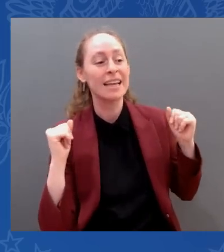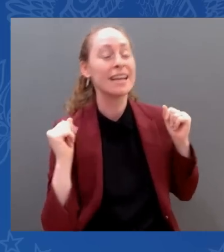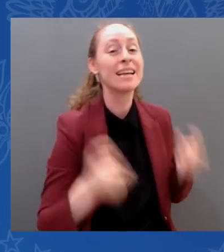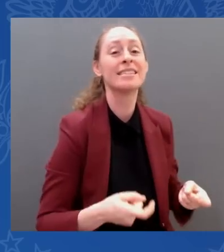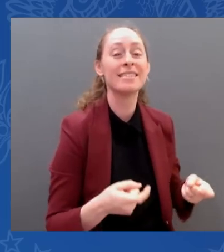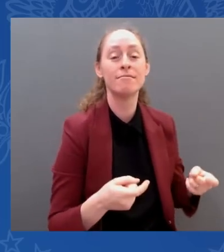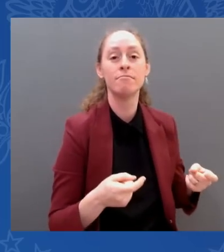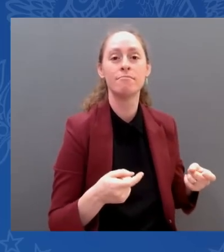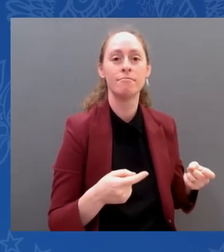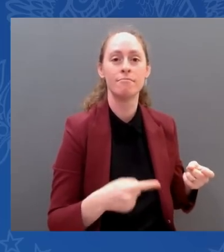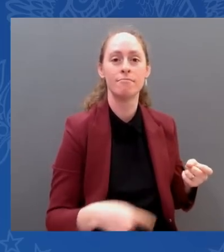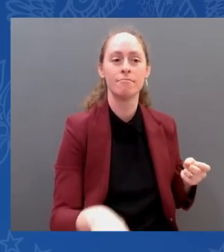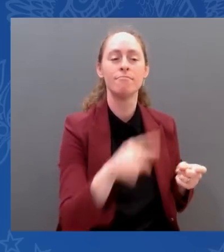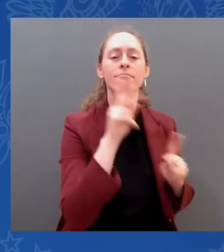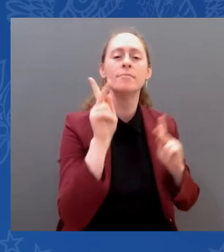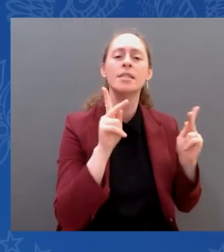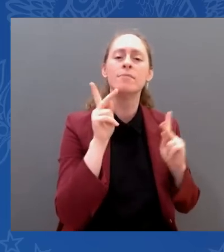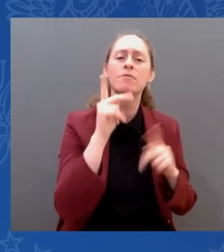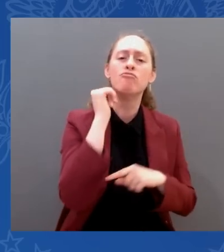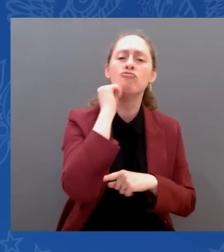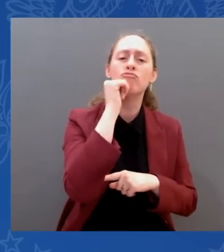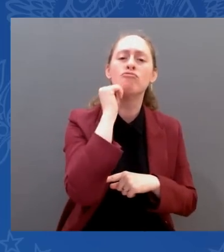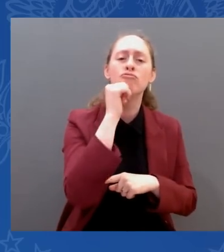should have -- pay a tax. Everybody should pay a tax."